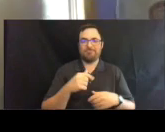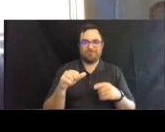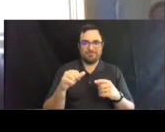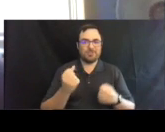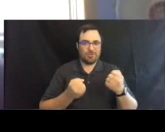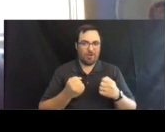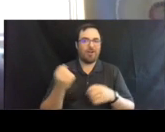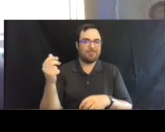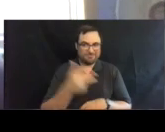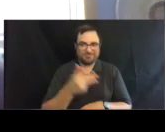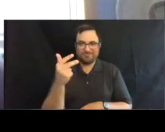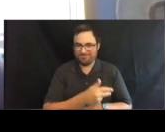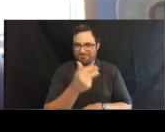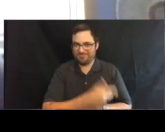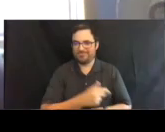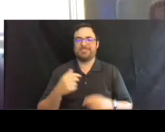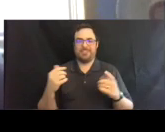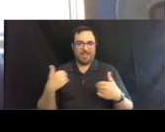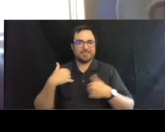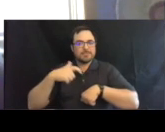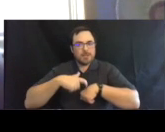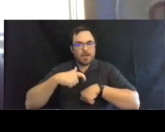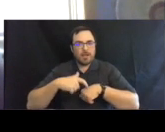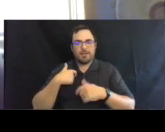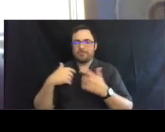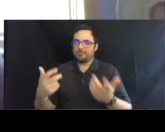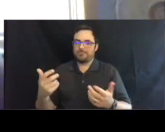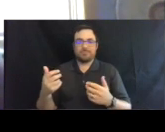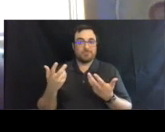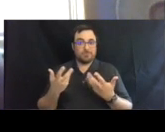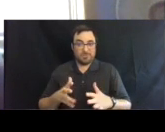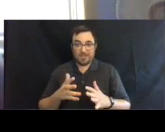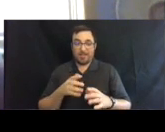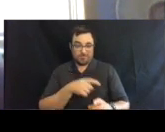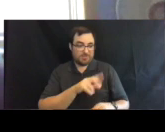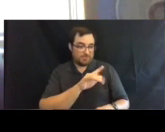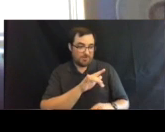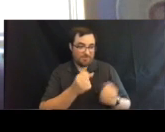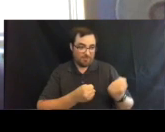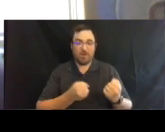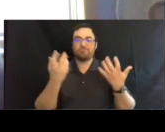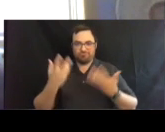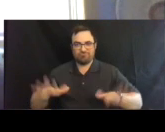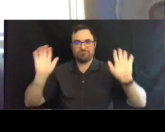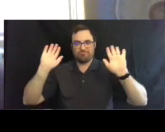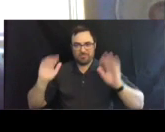he produces a sound, zip it down the track into a bucket. When he's done with his 25 cars, he is done with the bottom-up skill portion of